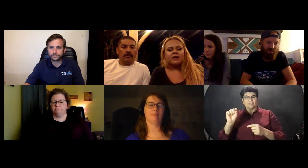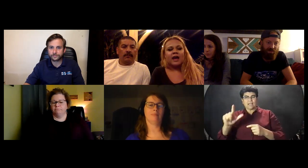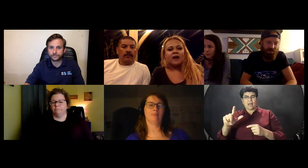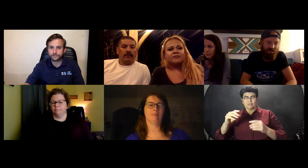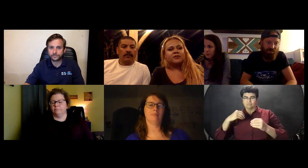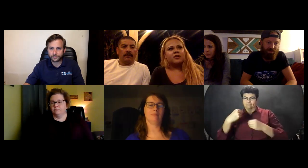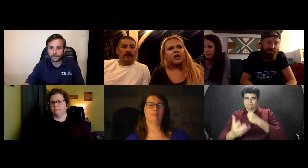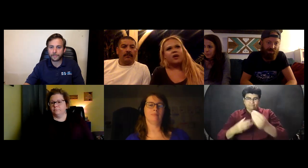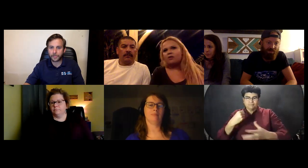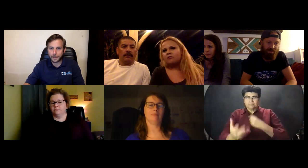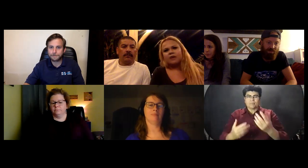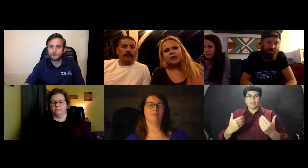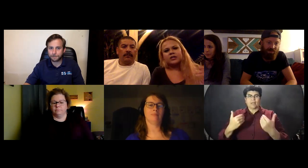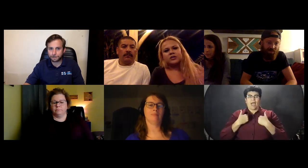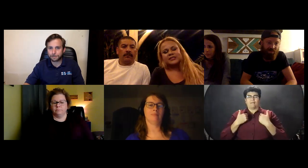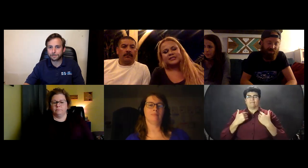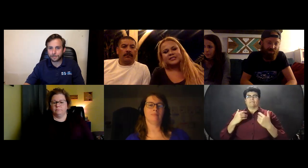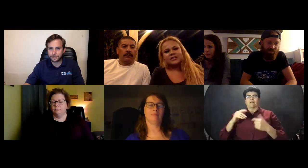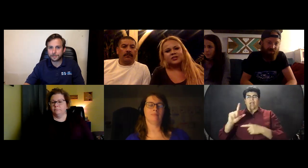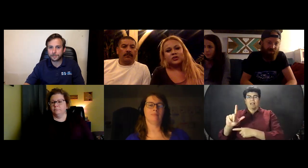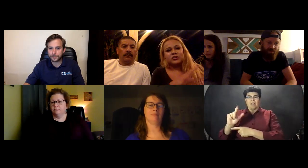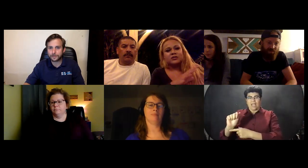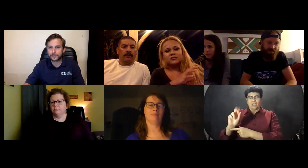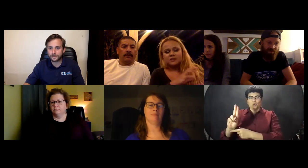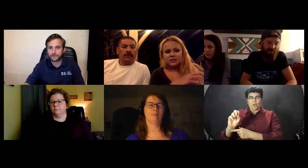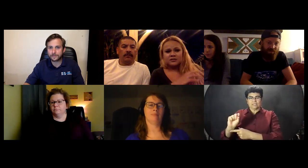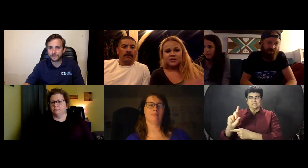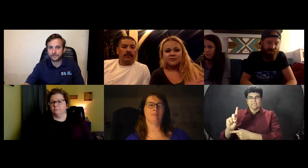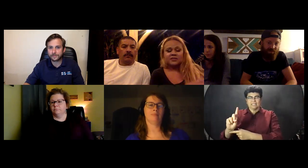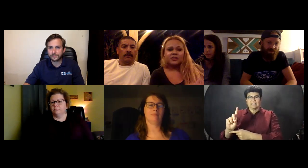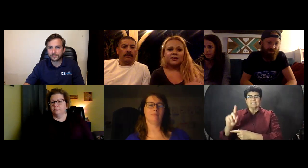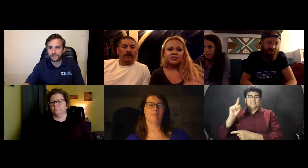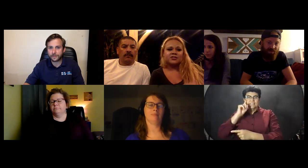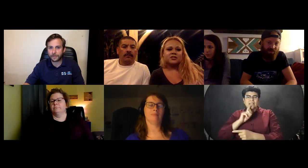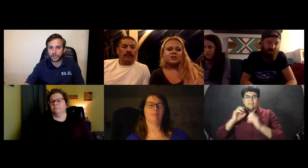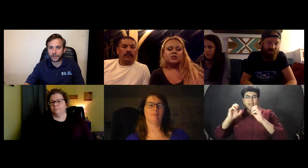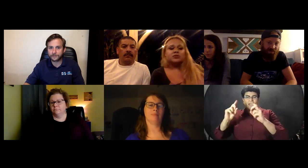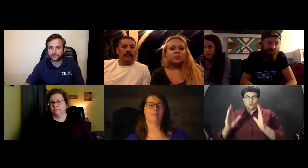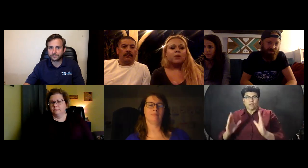have lausd you know the